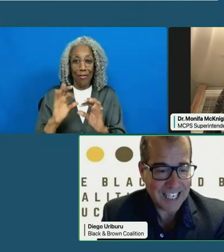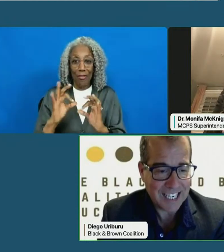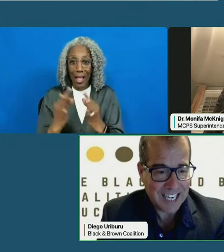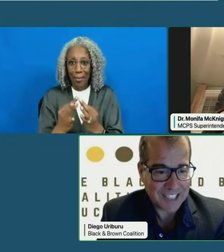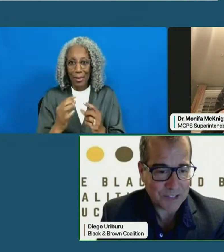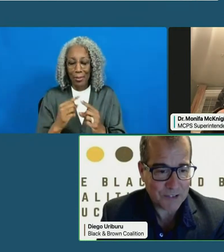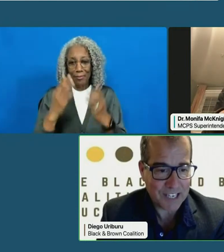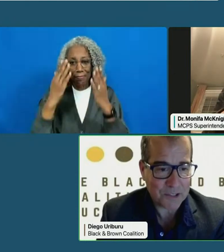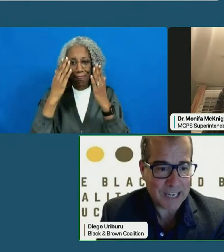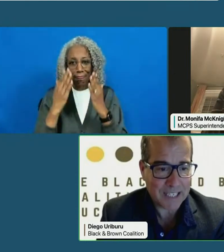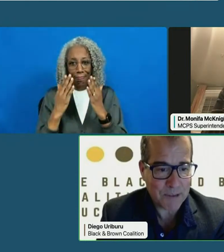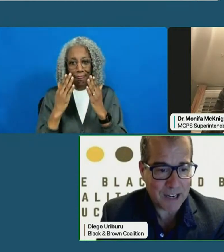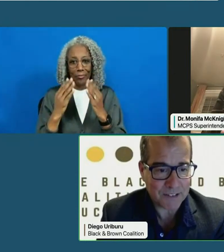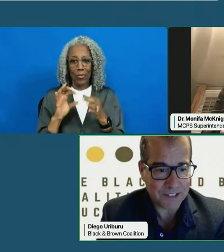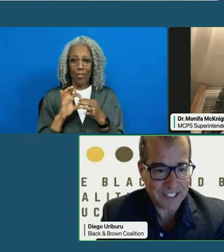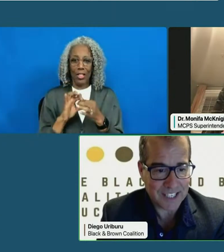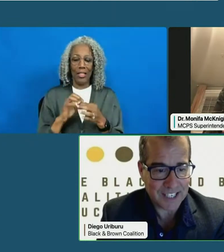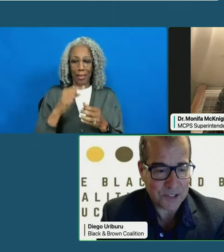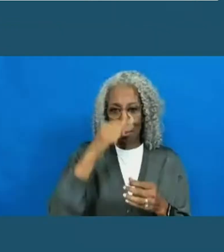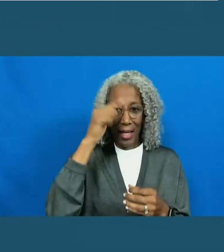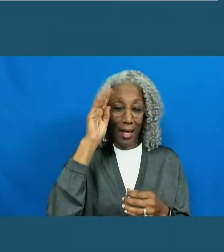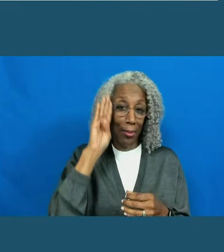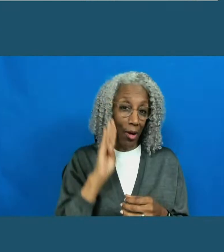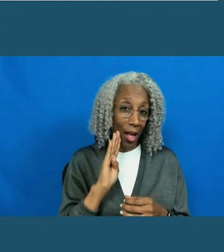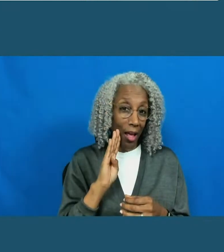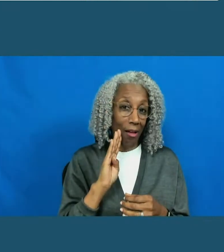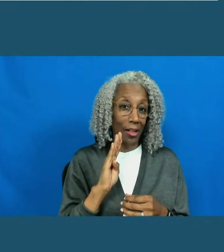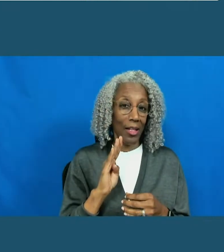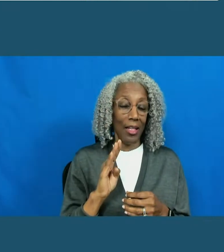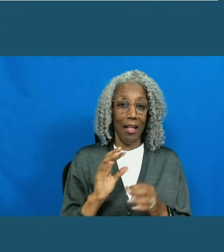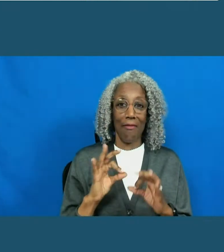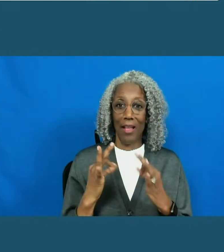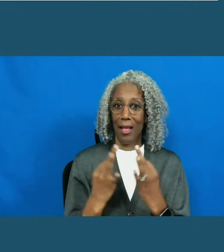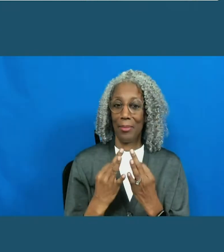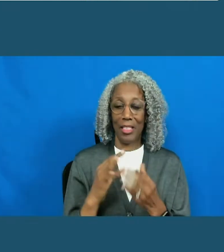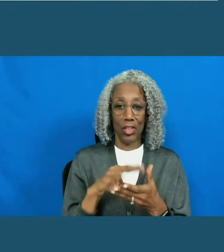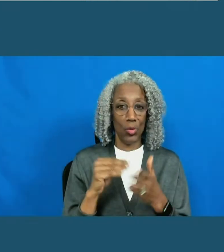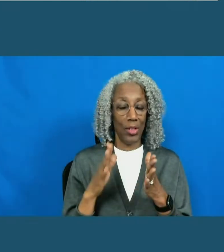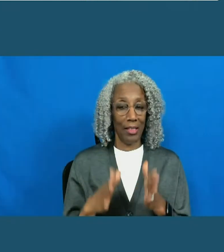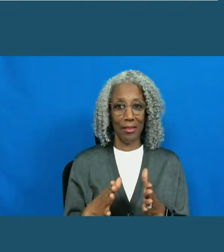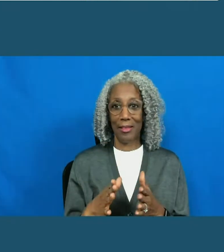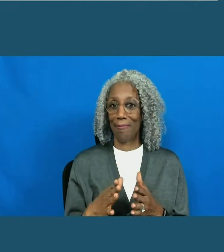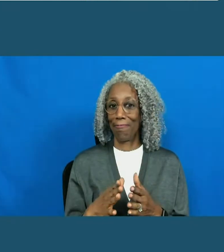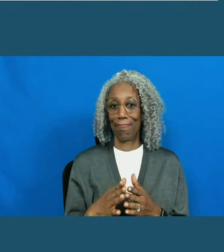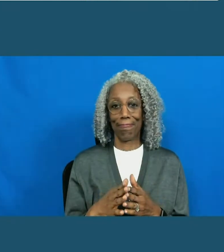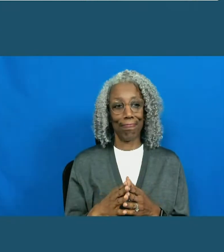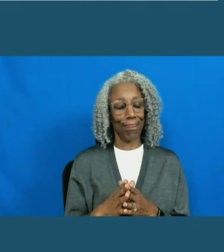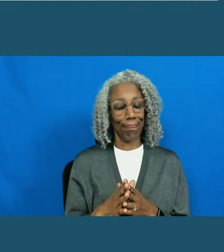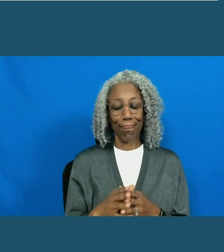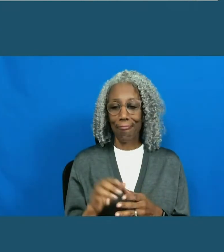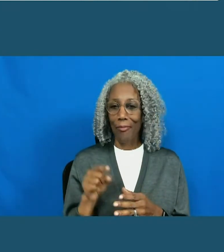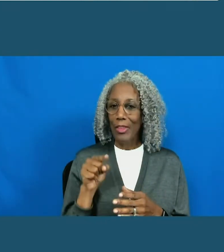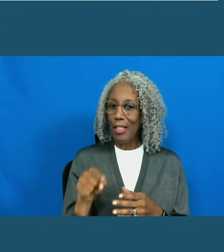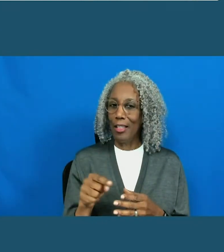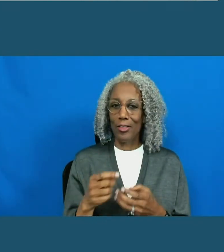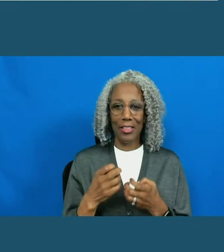social and engagement opportunities to its families, but unfortunately as it relates